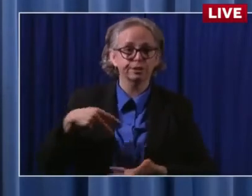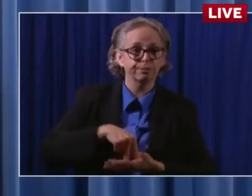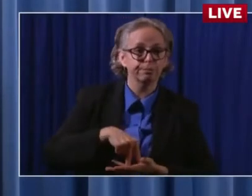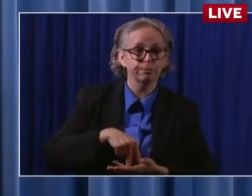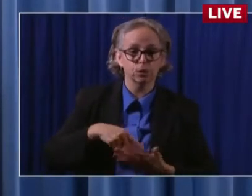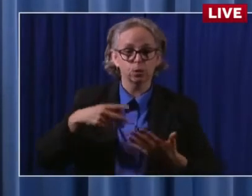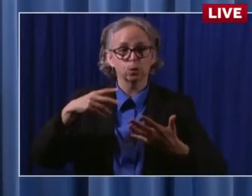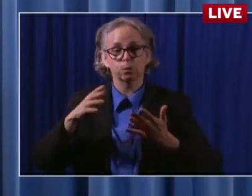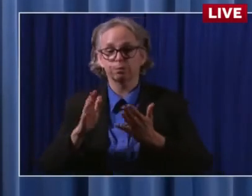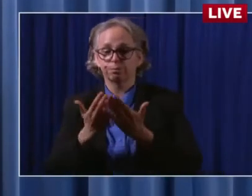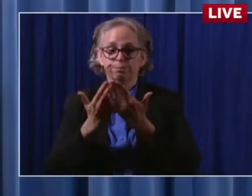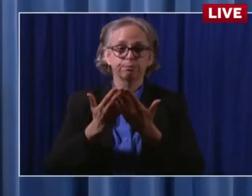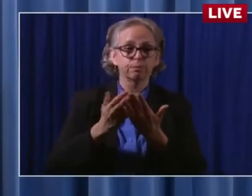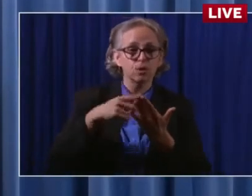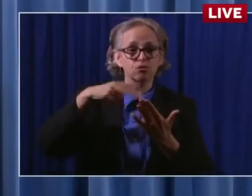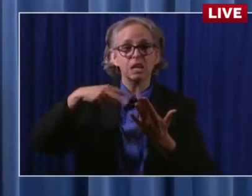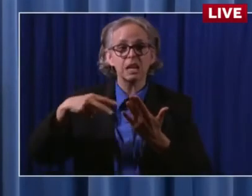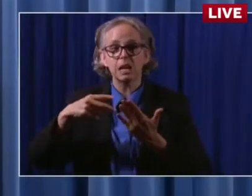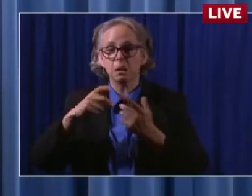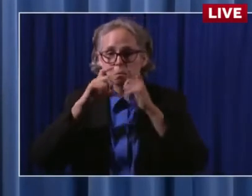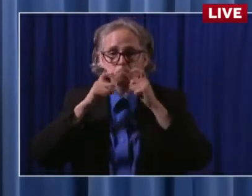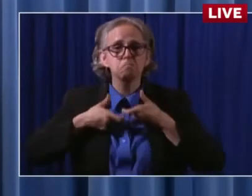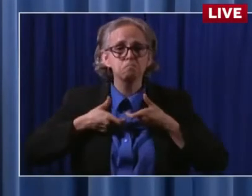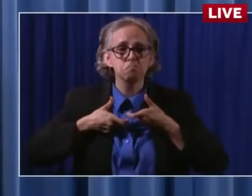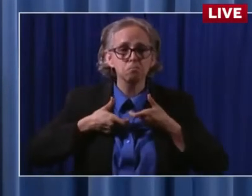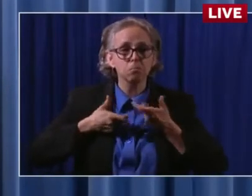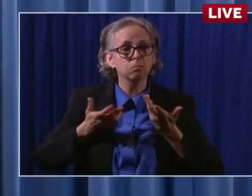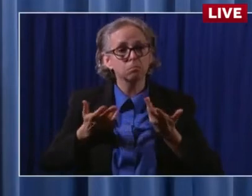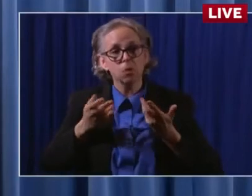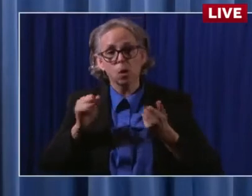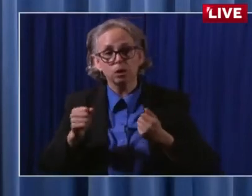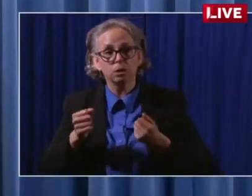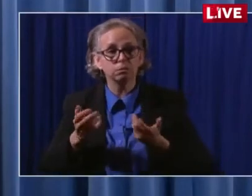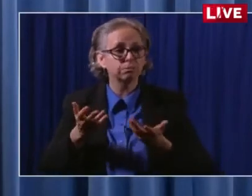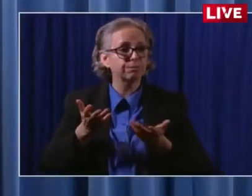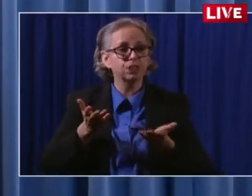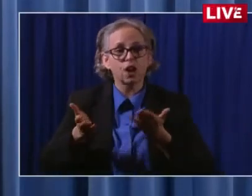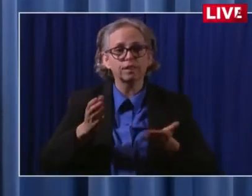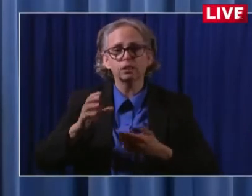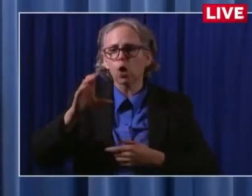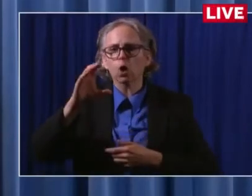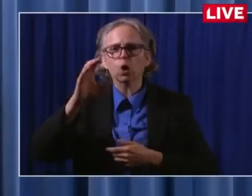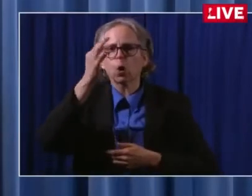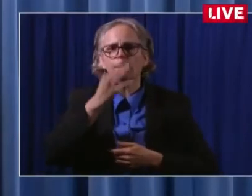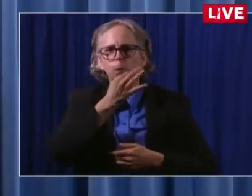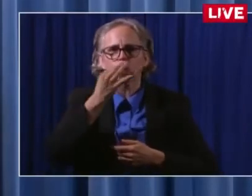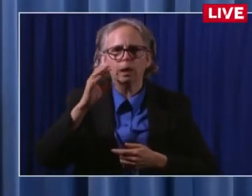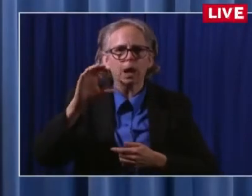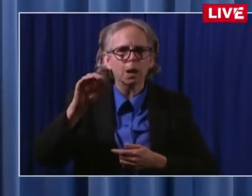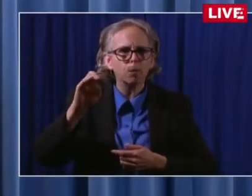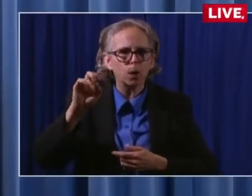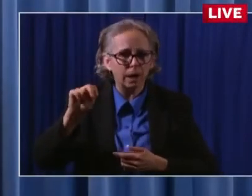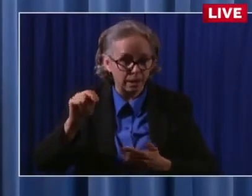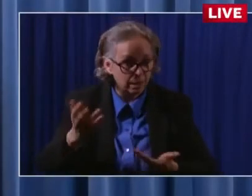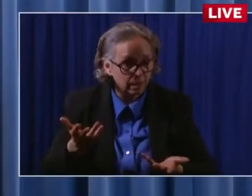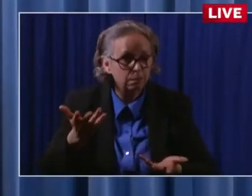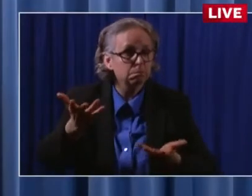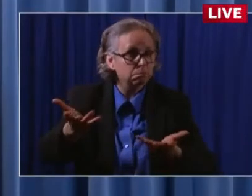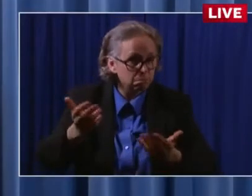SIMPLY, IF YOU HAVE A LEADER WHO STANDS UP AND LEADS -- A READER WHO STANDS UP AND READS, THAT IS FINE.